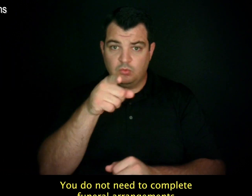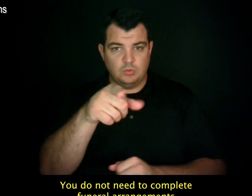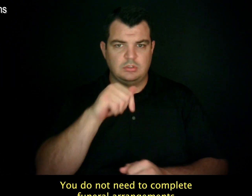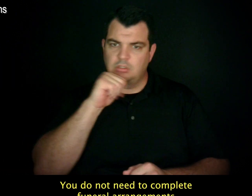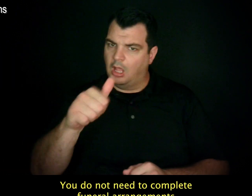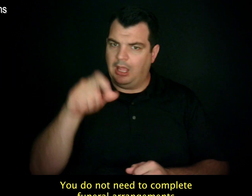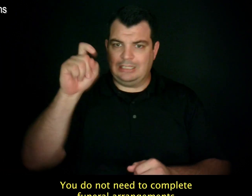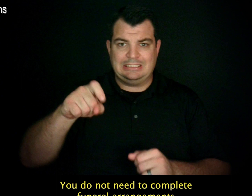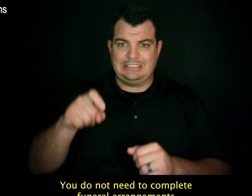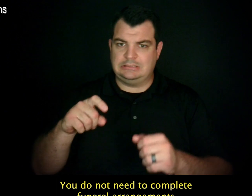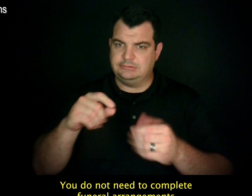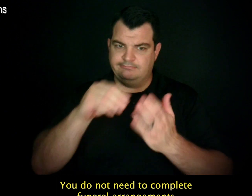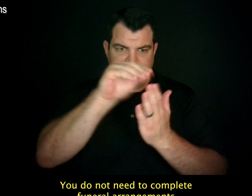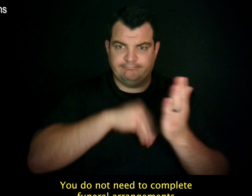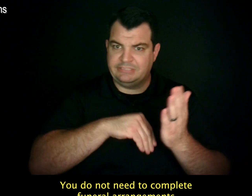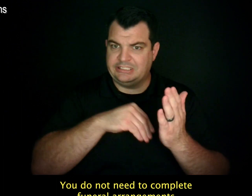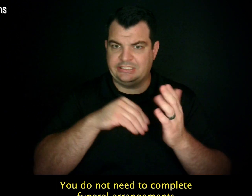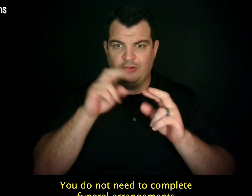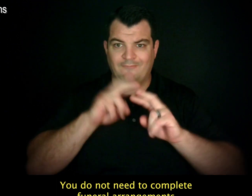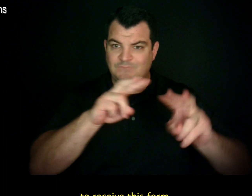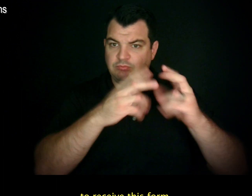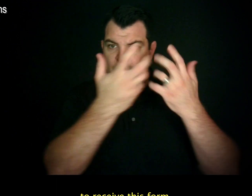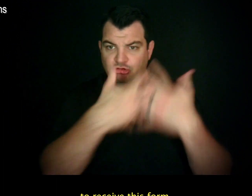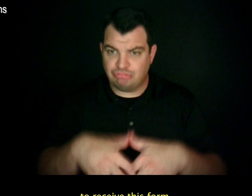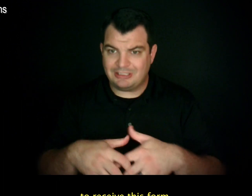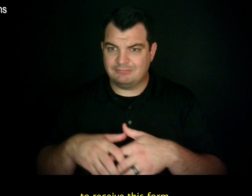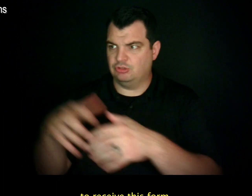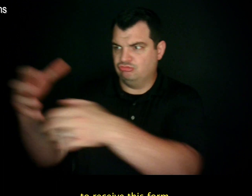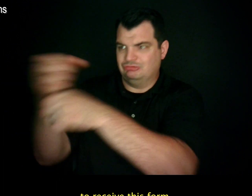You do not need to complete funeral arrangements to receive this form.